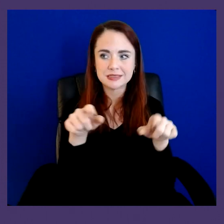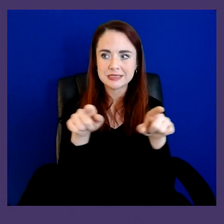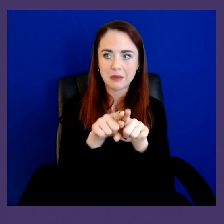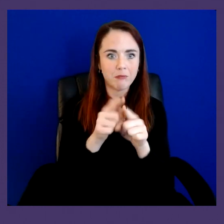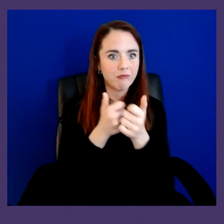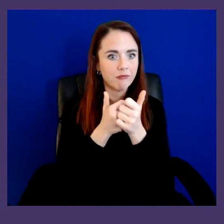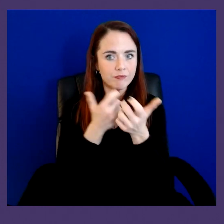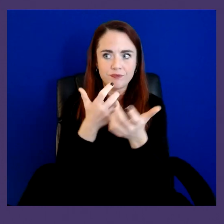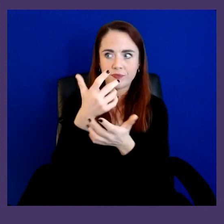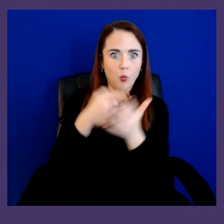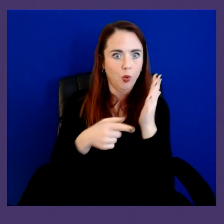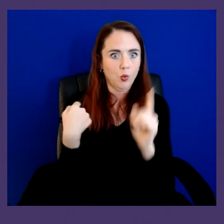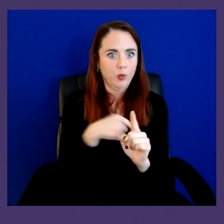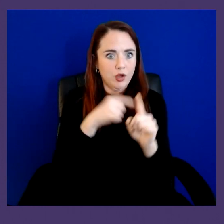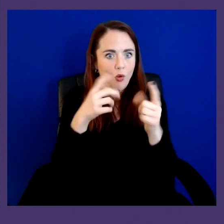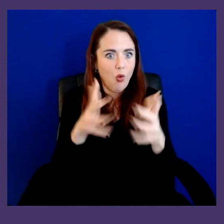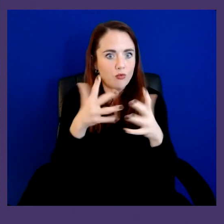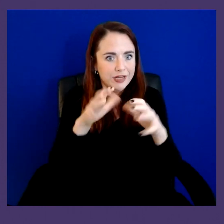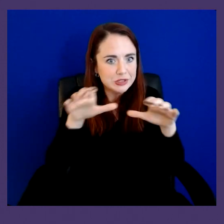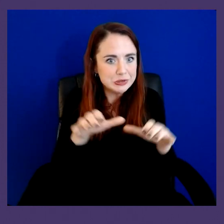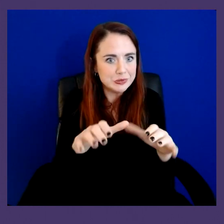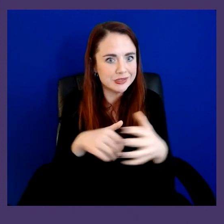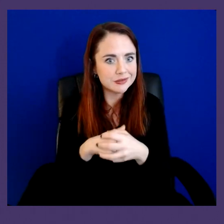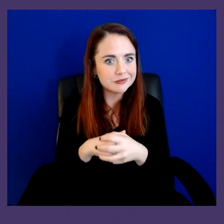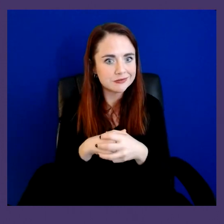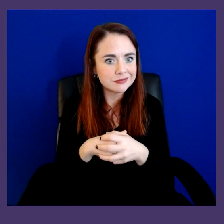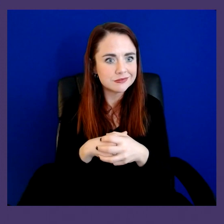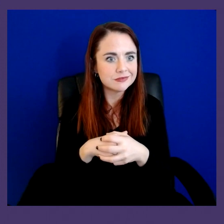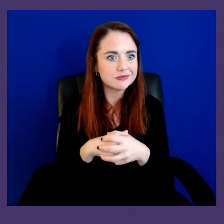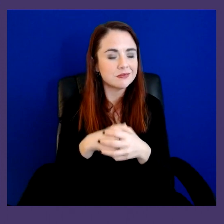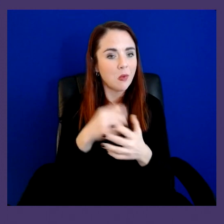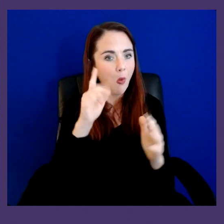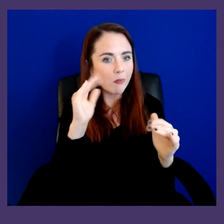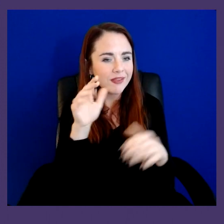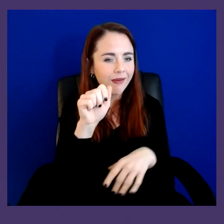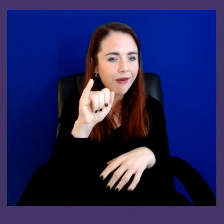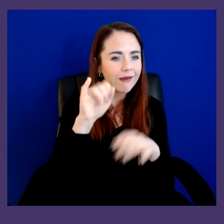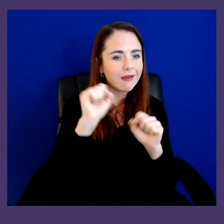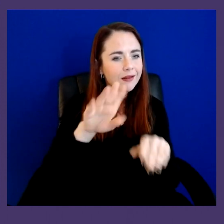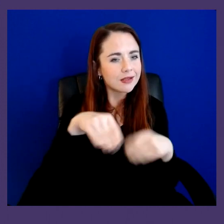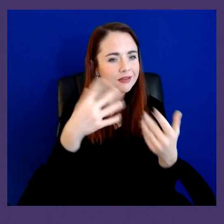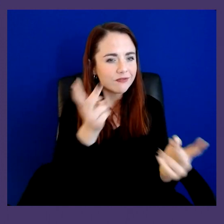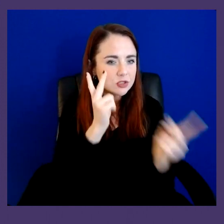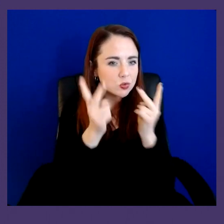We'll get to a point where AI can give visual assistance on a live video stream,